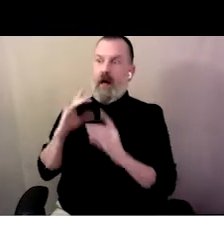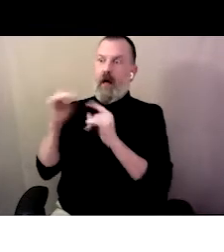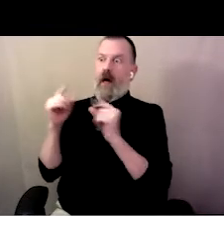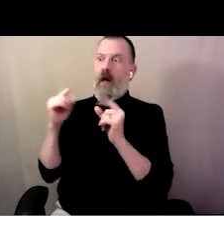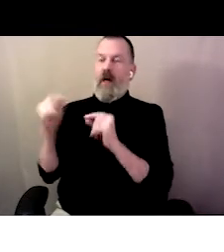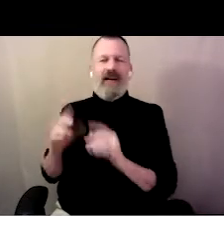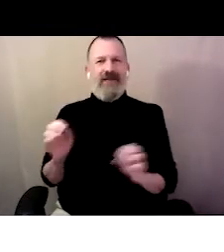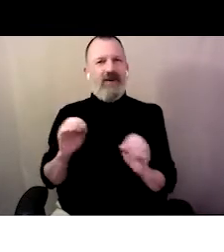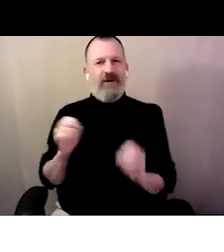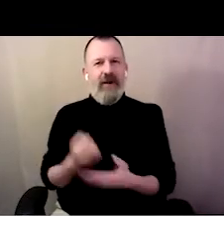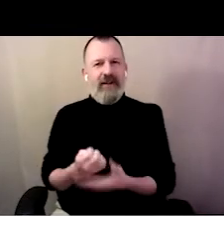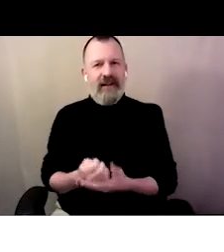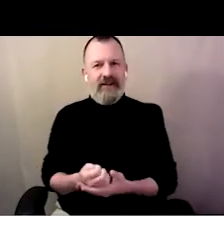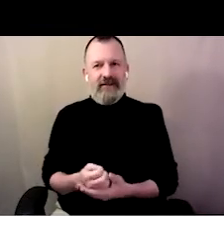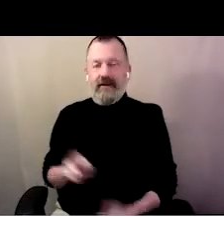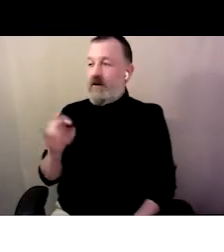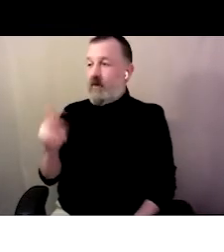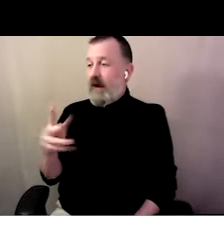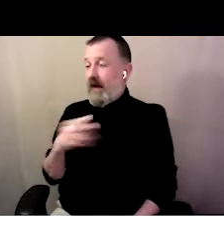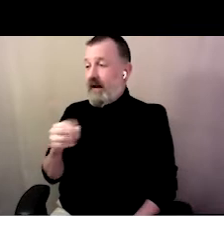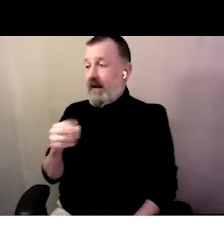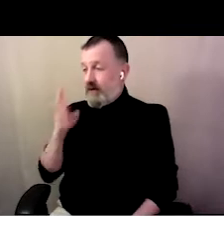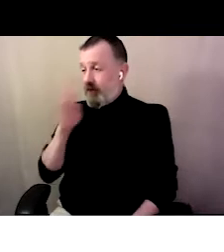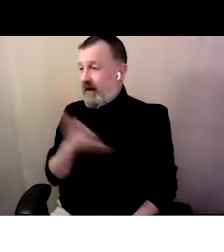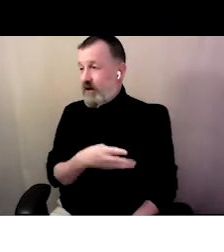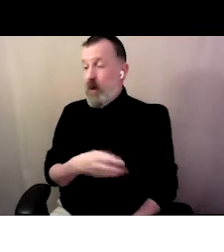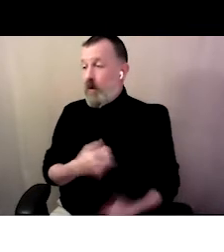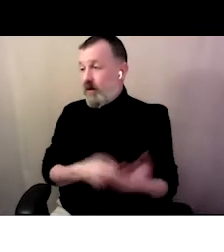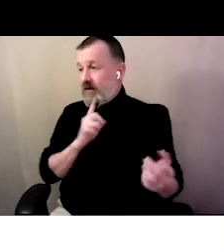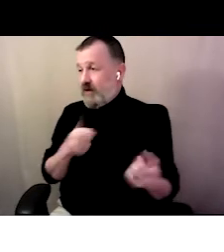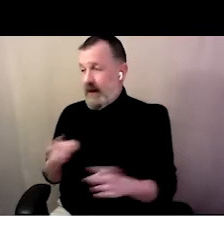Rick Mislan: And take the eye off the ball as well. Right. So I'm going to jump ahead. We've